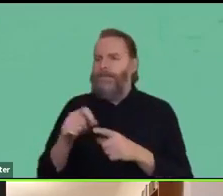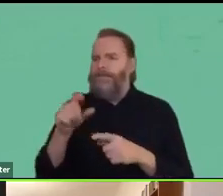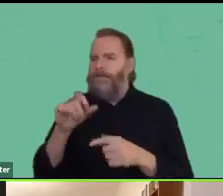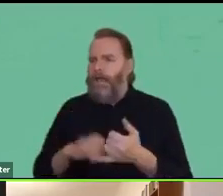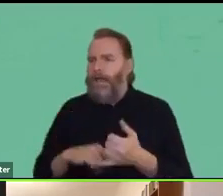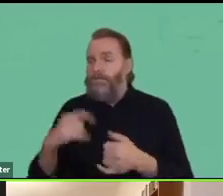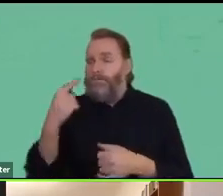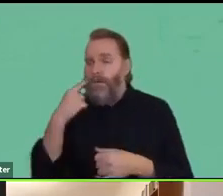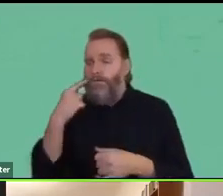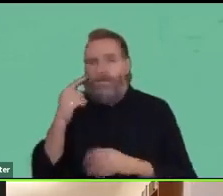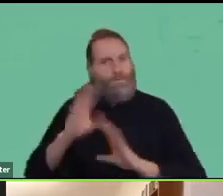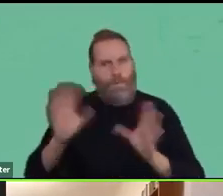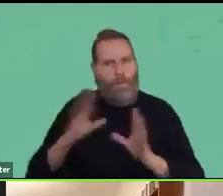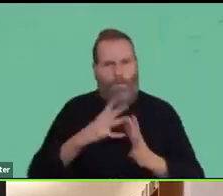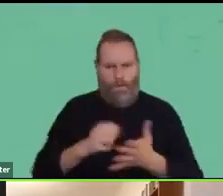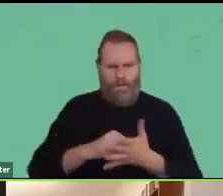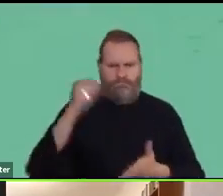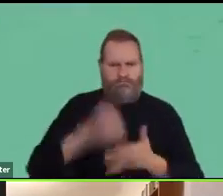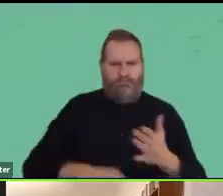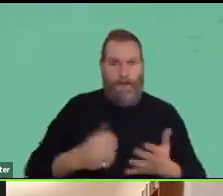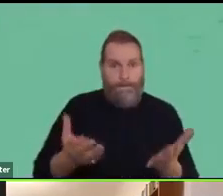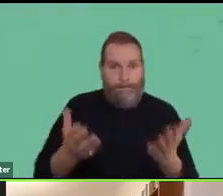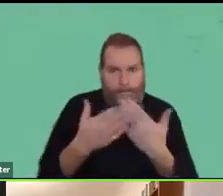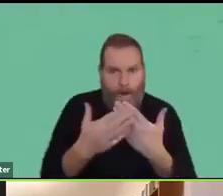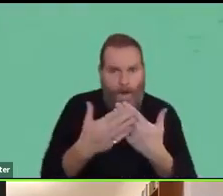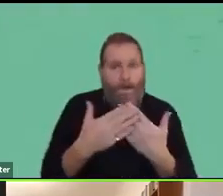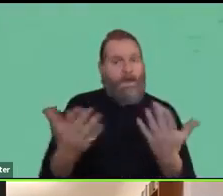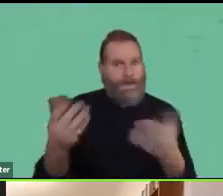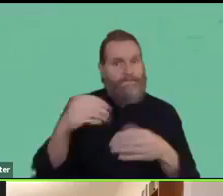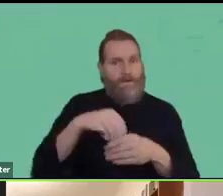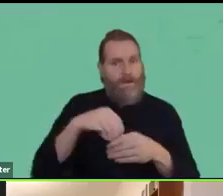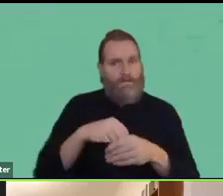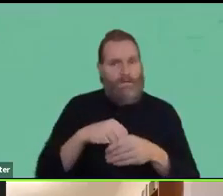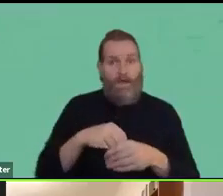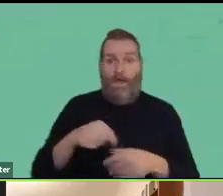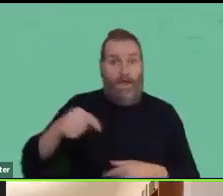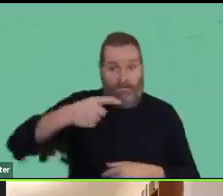as well as we can getting people involved and if we all work together I’m absolutely certain